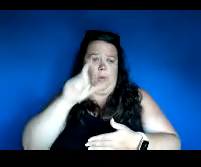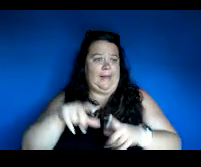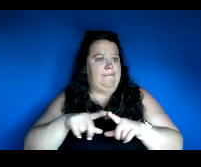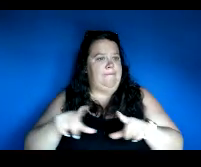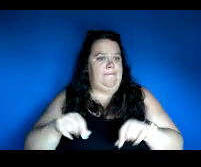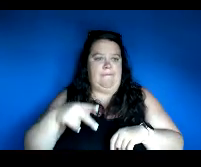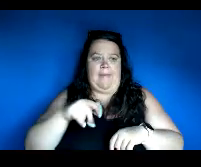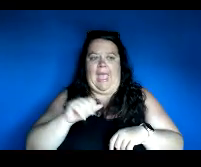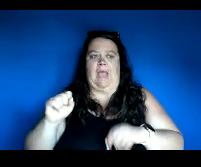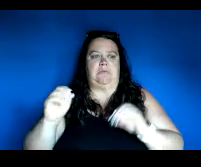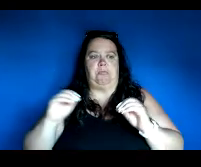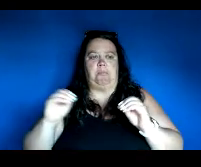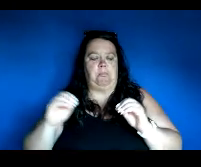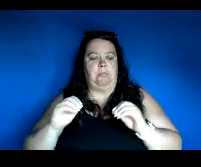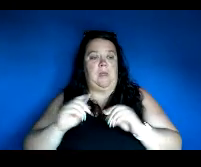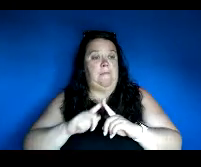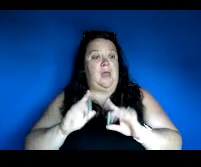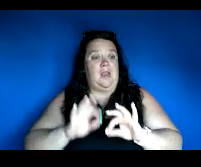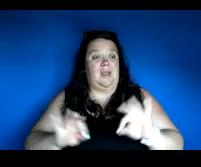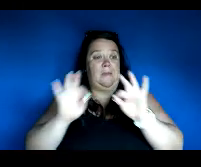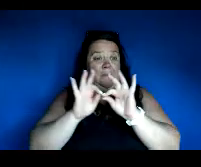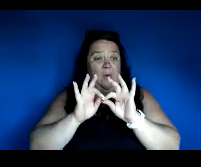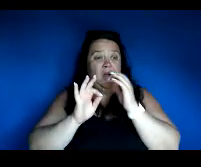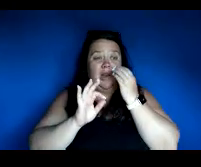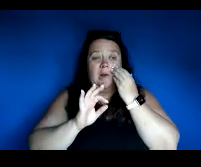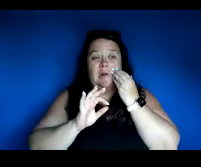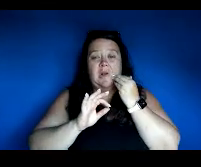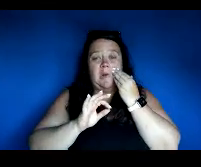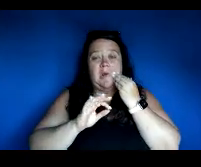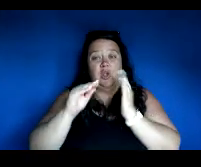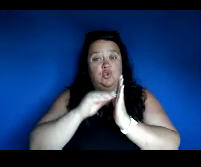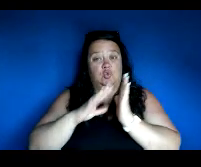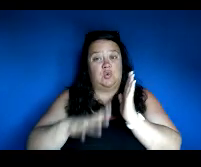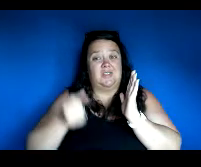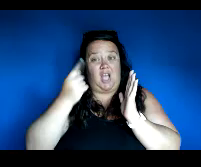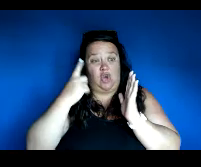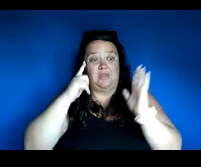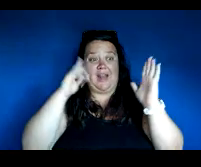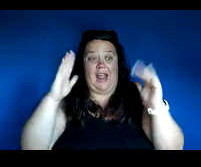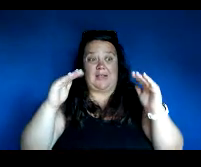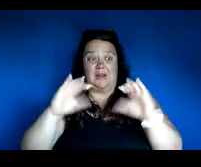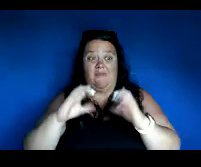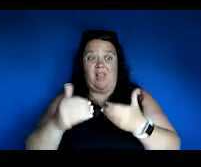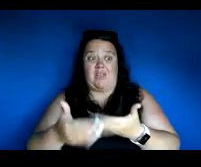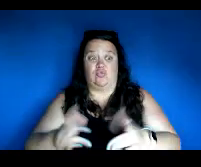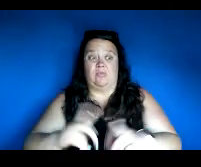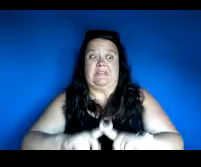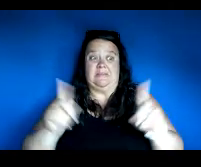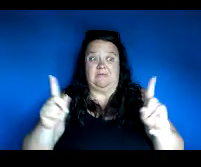But what is important is that students understand the expectations of the classroom, 'cause it can be different with different instructors.